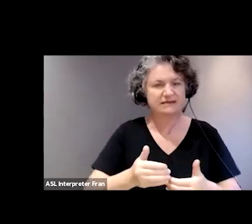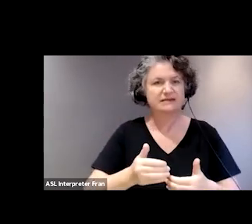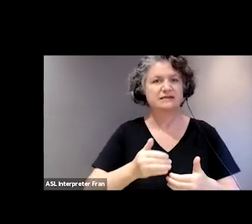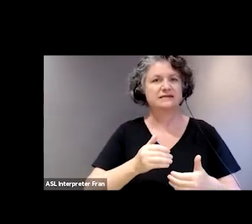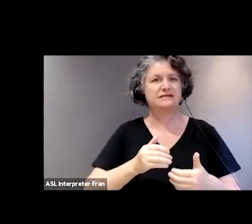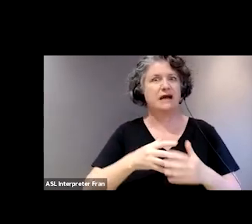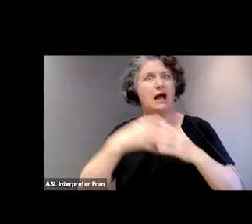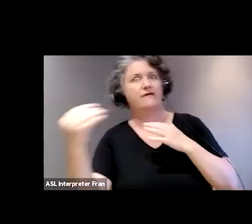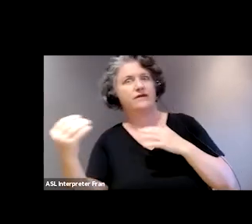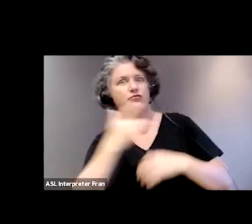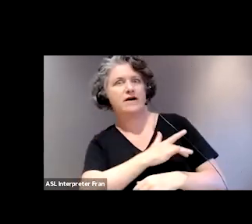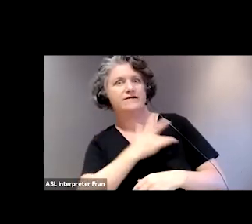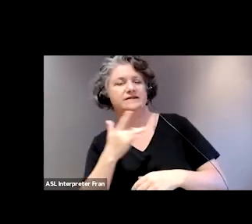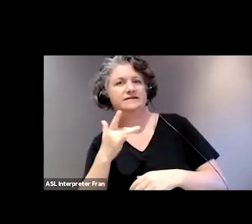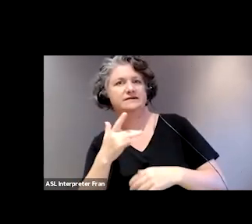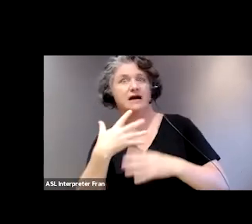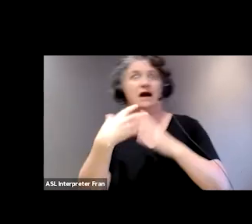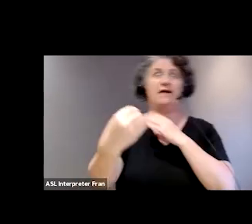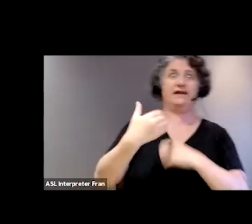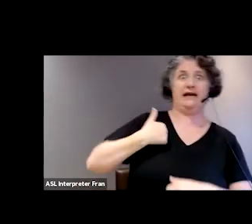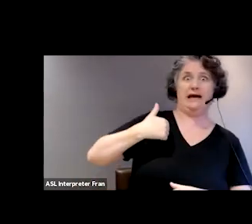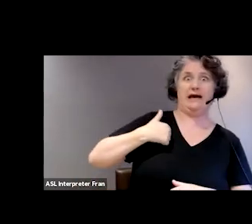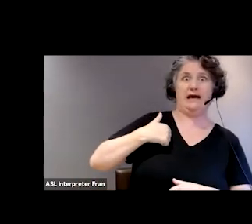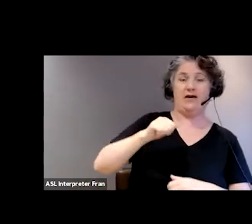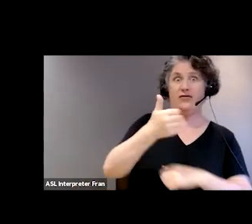job and he is stuck. So how do we solve this problem?